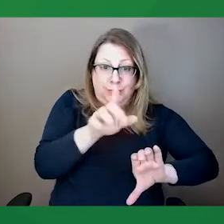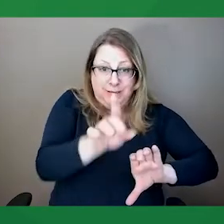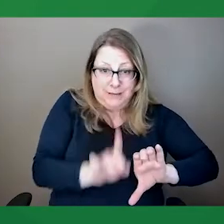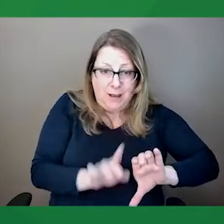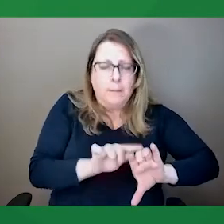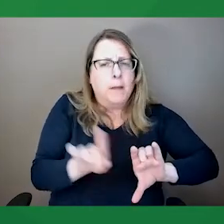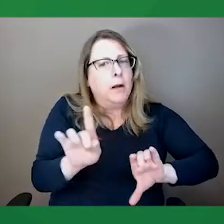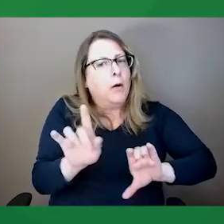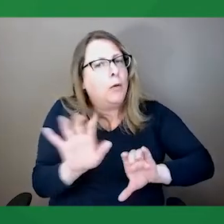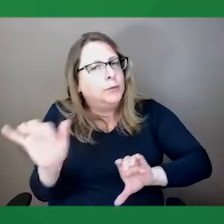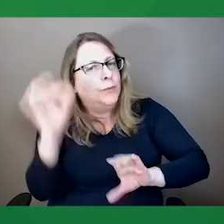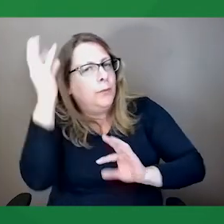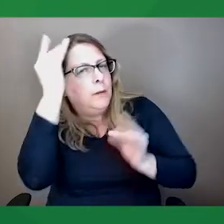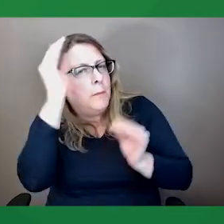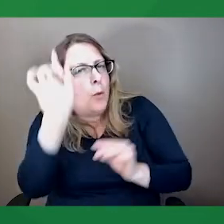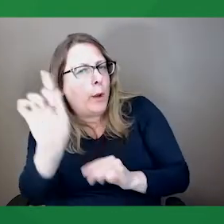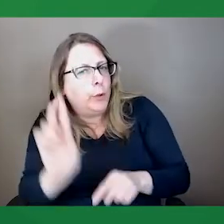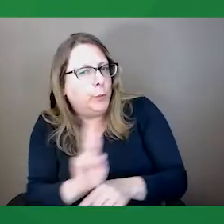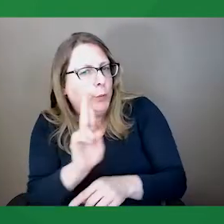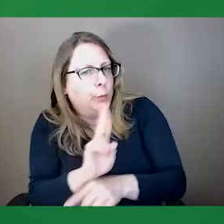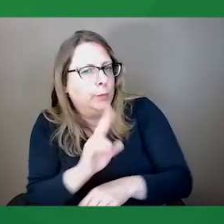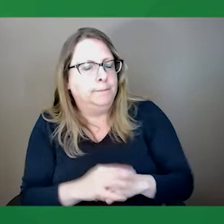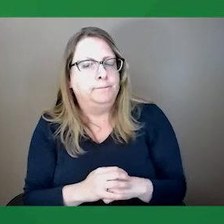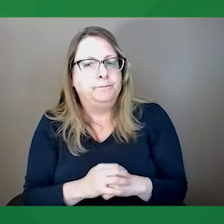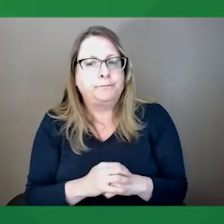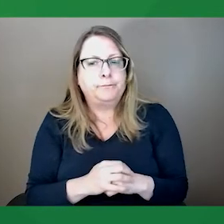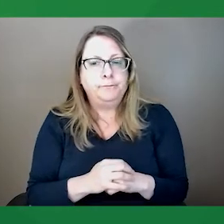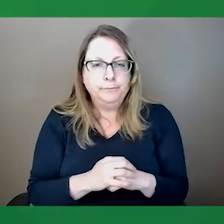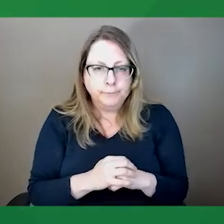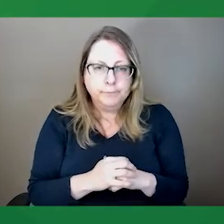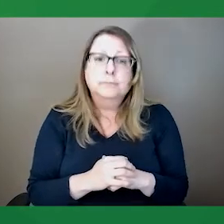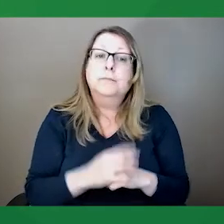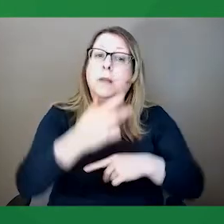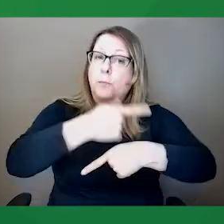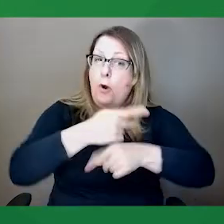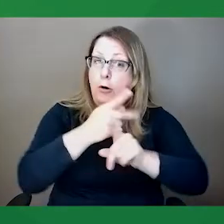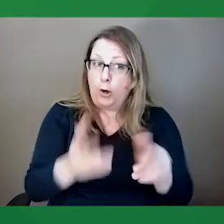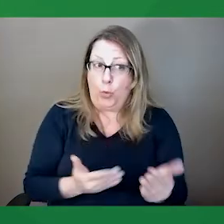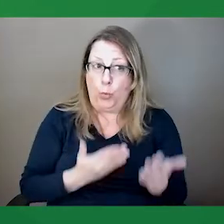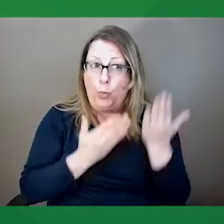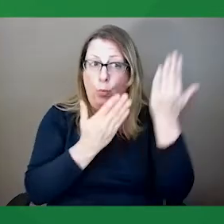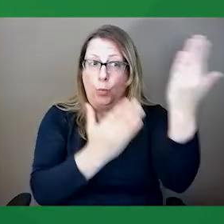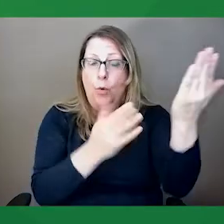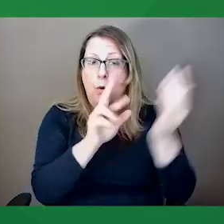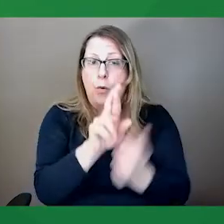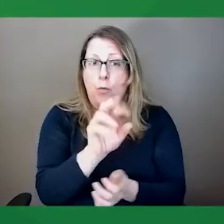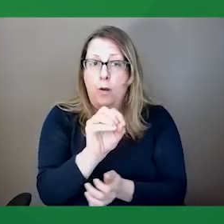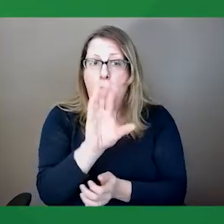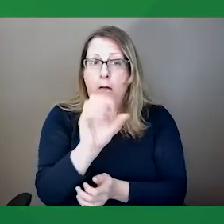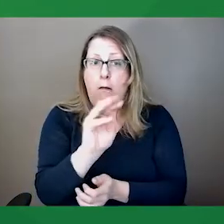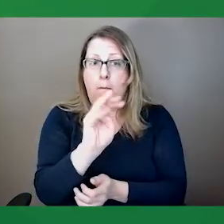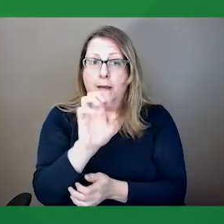consider where it is gonna be used. One of the most important one is product recommendation.